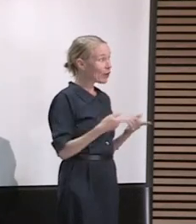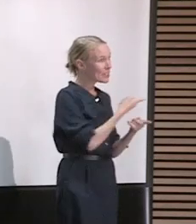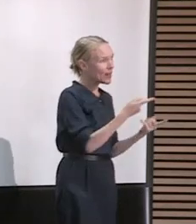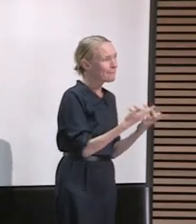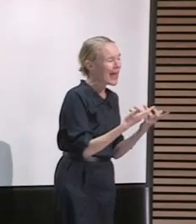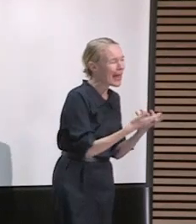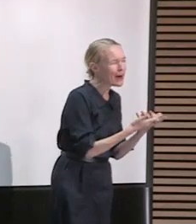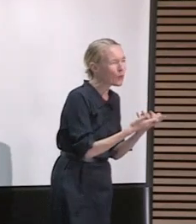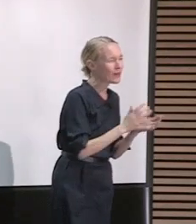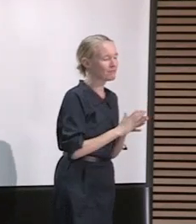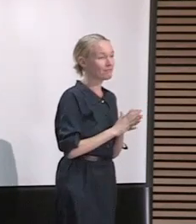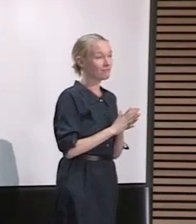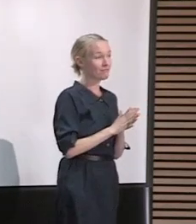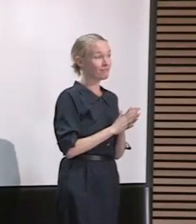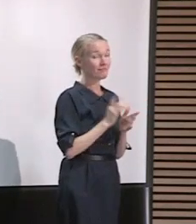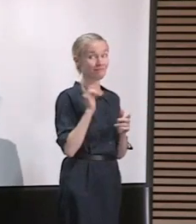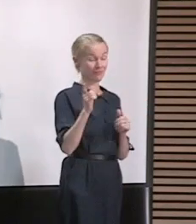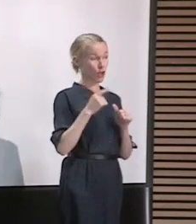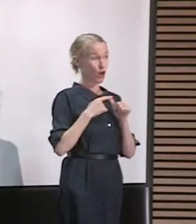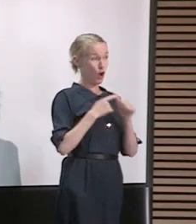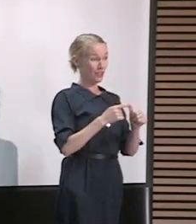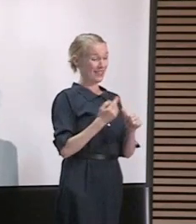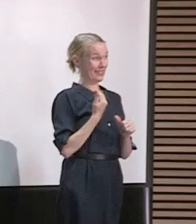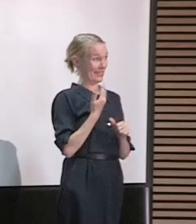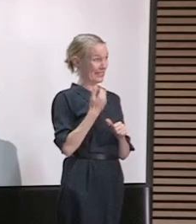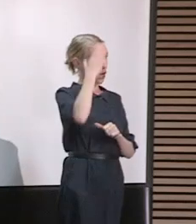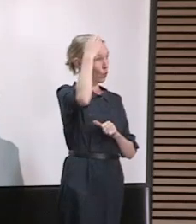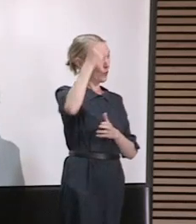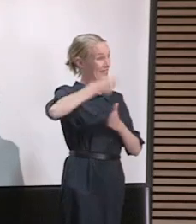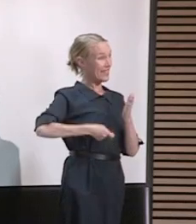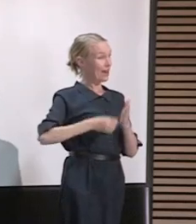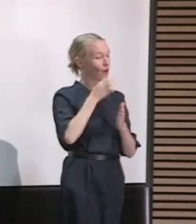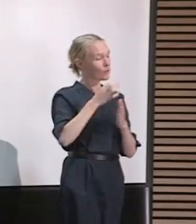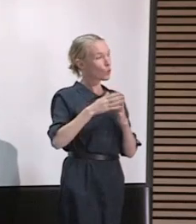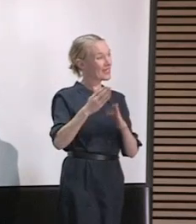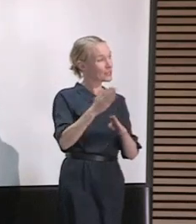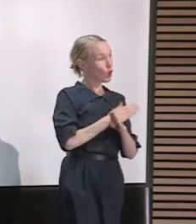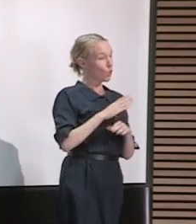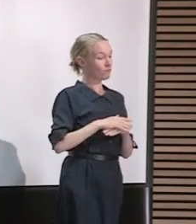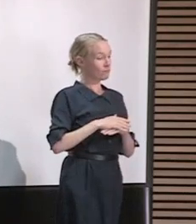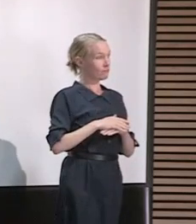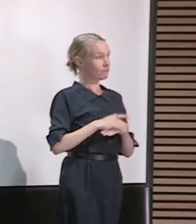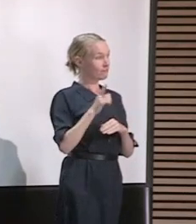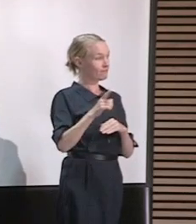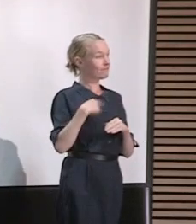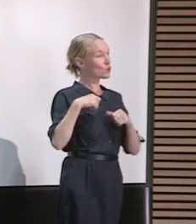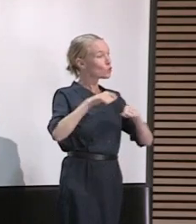have seen - a good example is Queenstown - it seems like a long time ago, but just a few weeks ago, a pop-up was put up